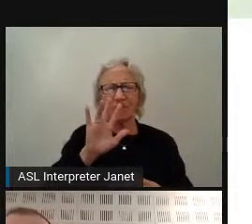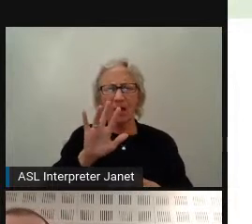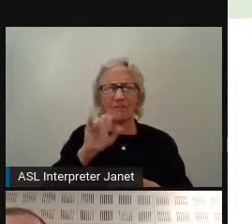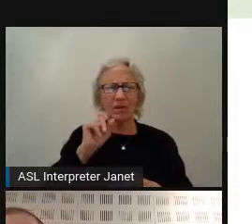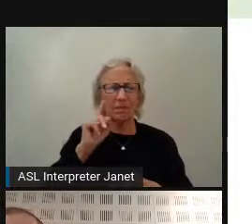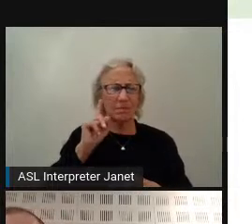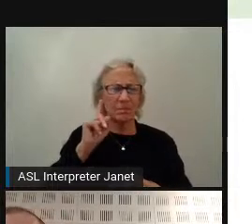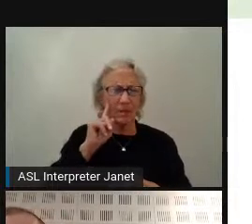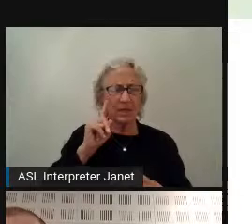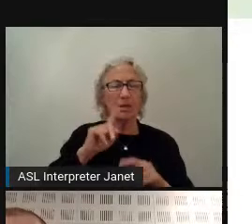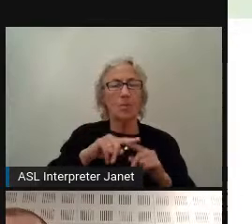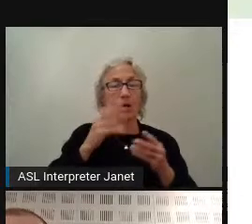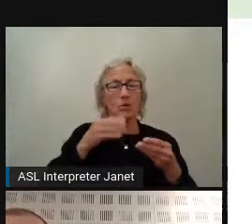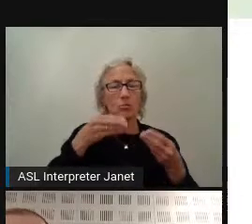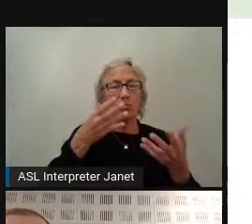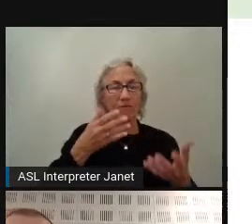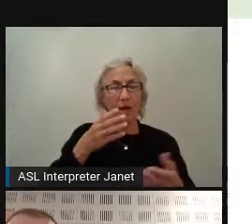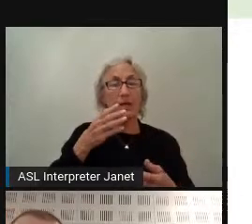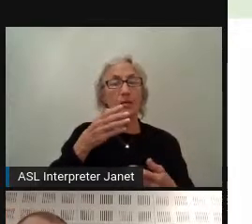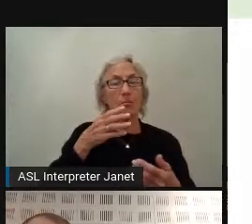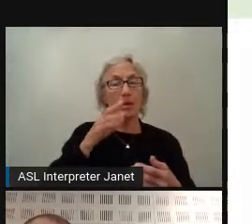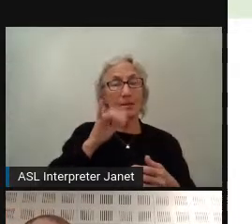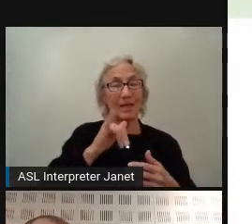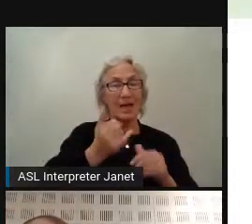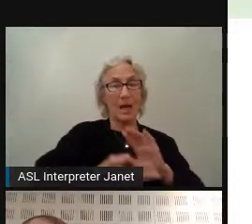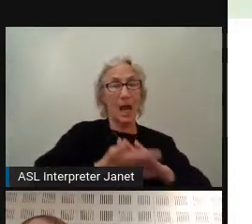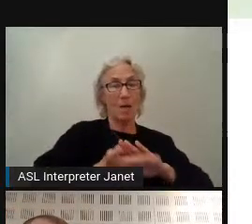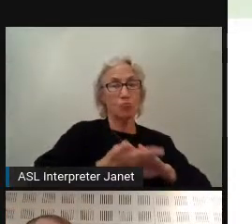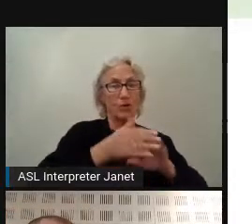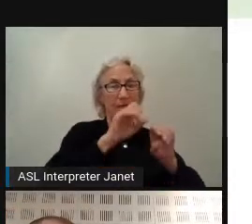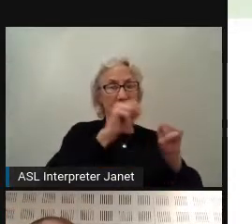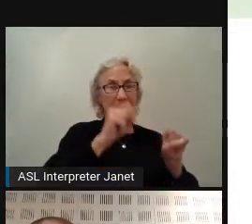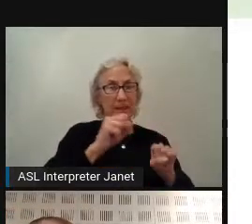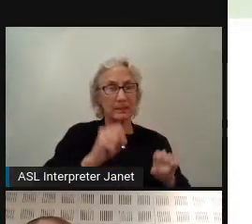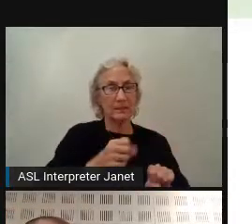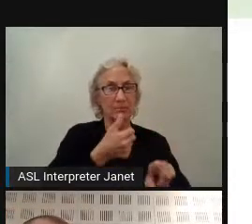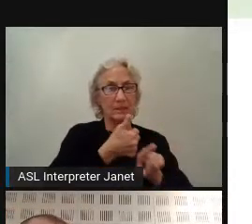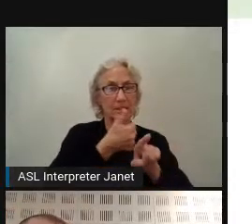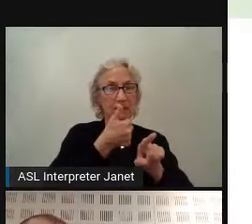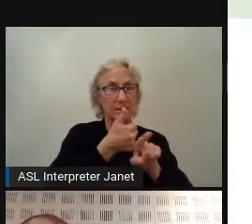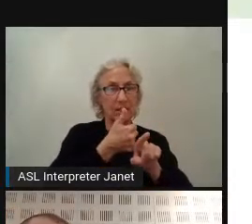means it is a really old I believe 575 something but it is